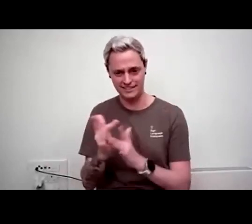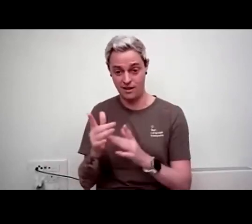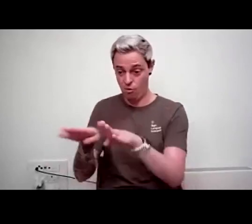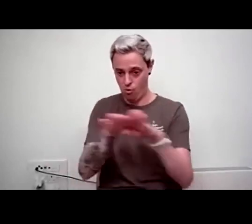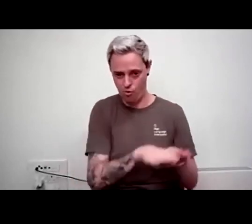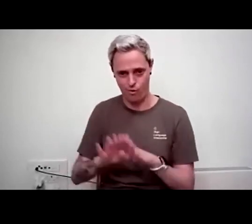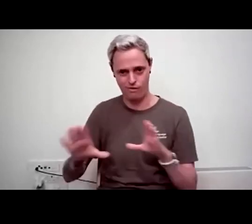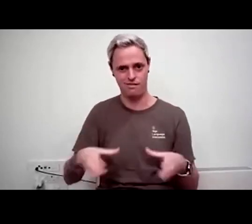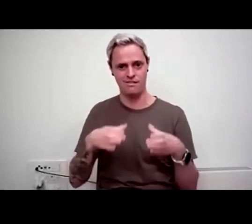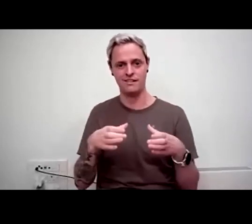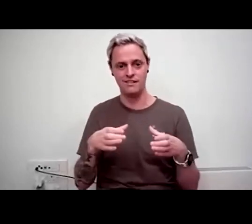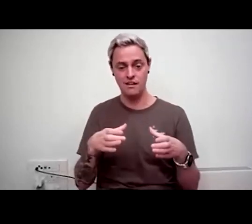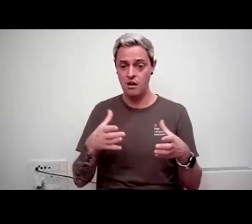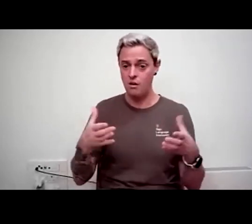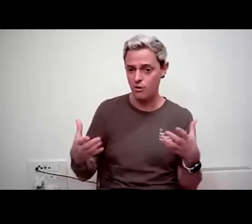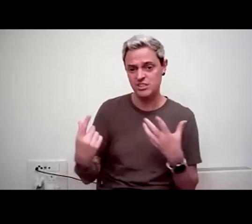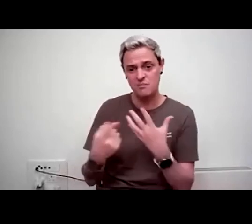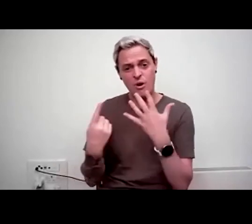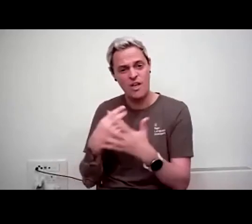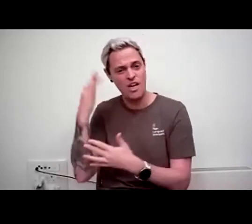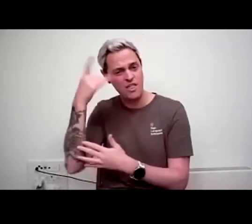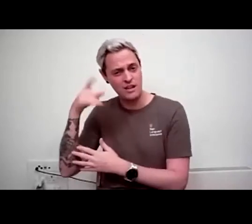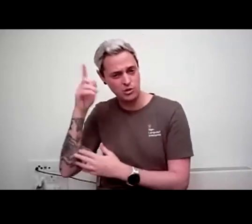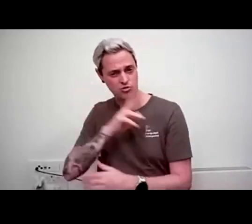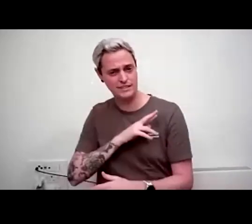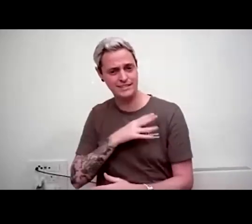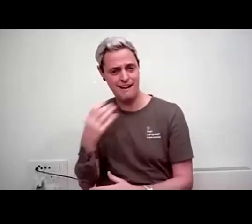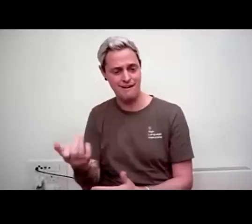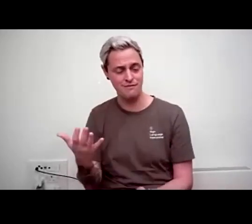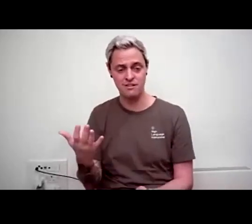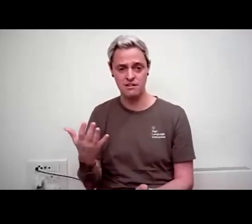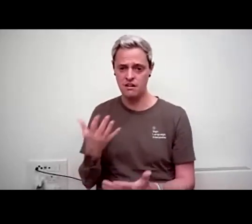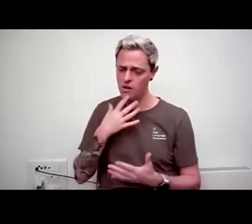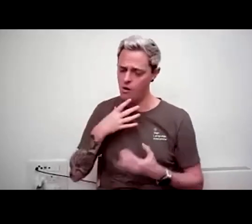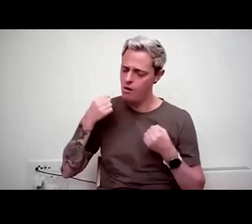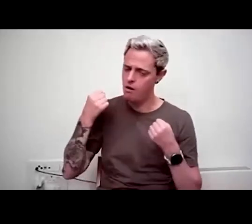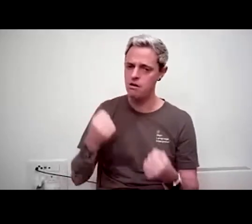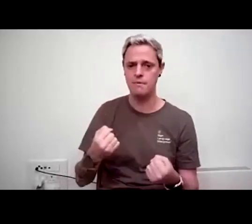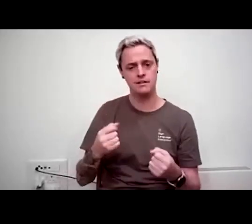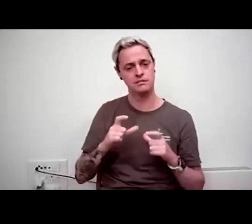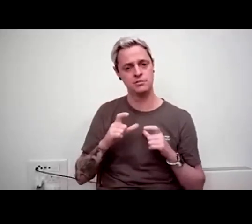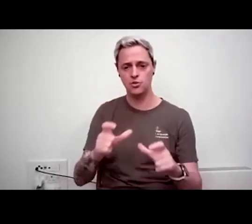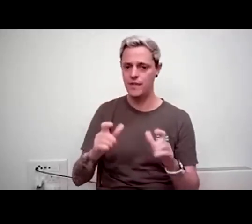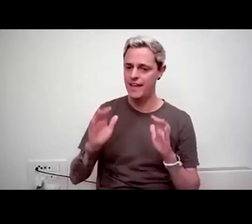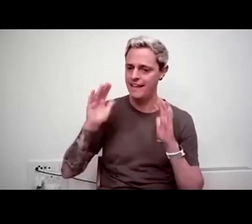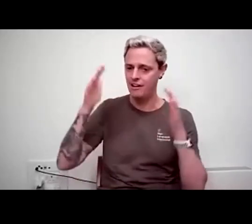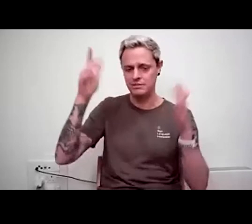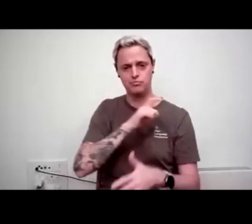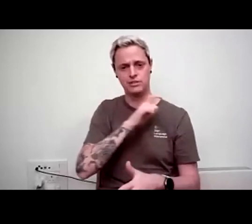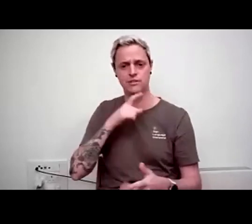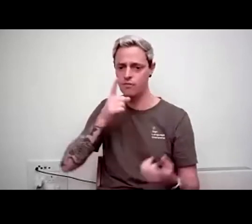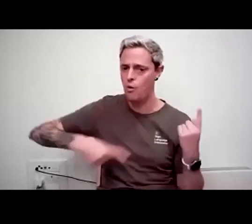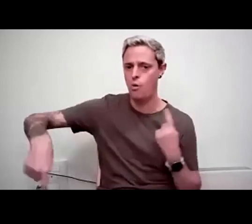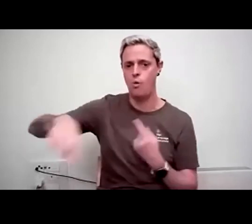We might also add other theological reasons such as a commitment to the charismatic priesthood of all believers.